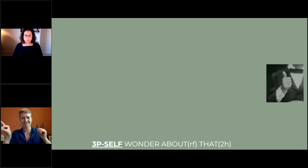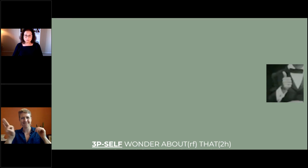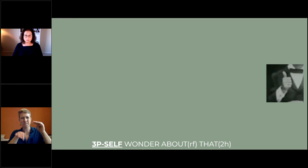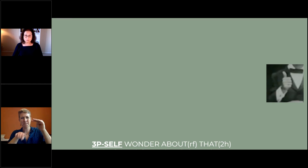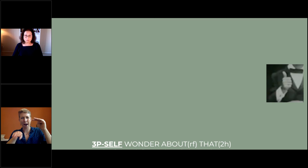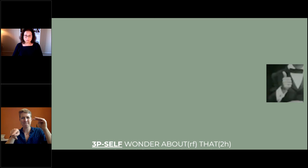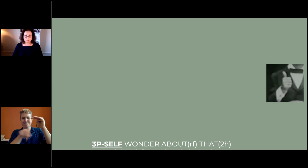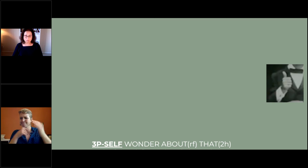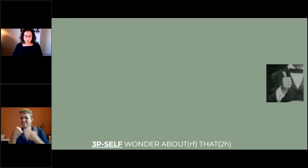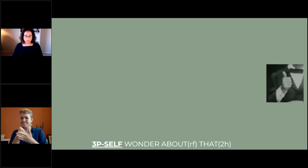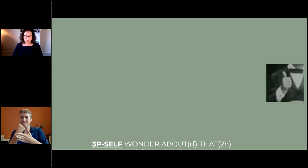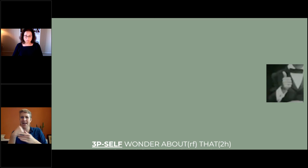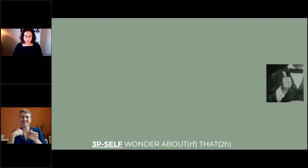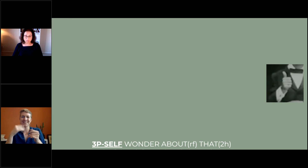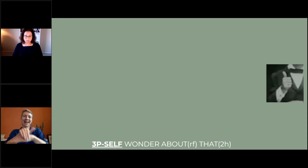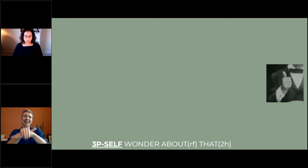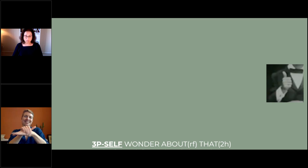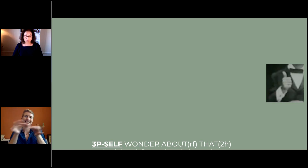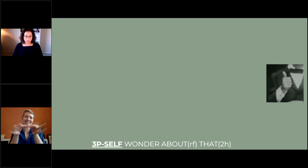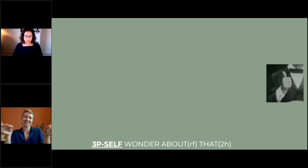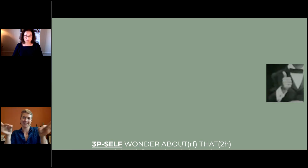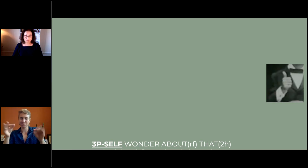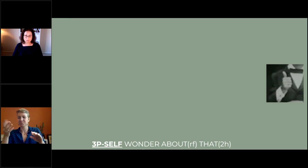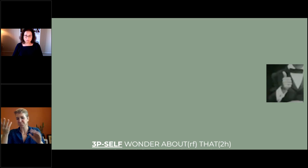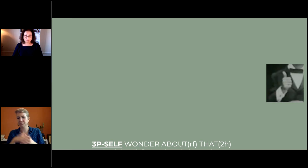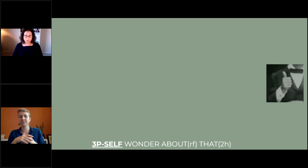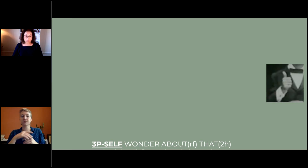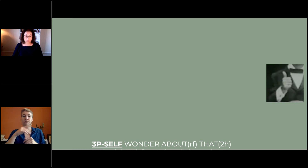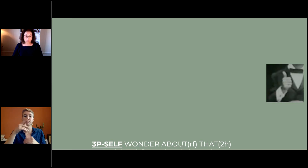Darn it. I think the gloss is cut off from the English sentence.